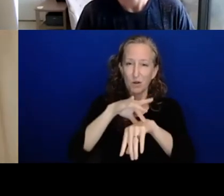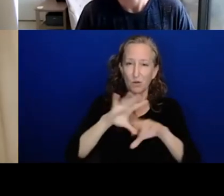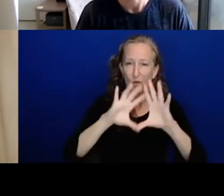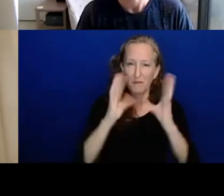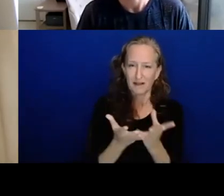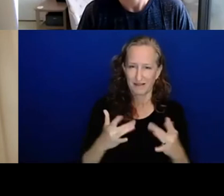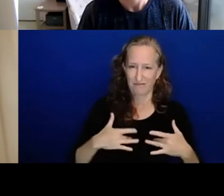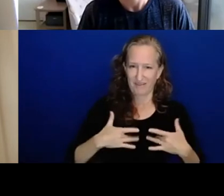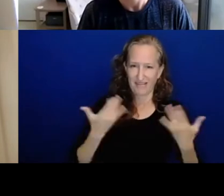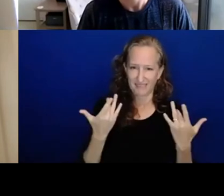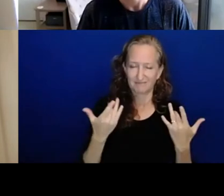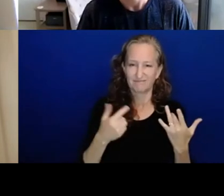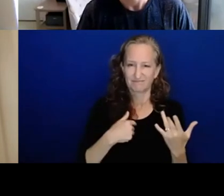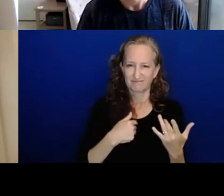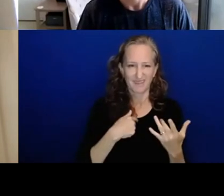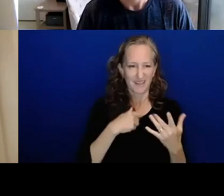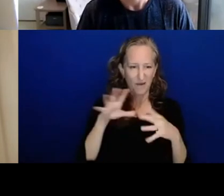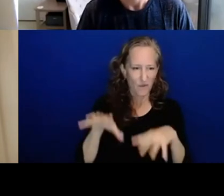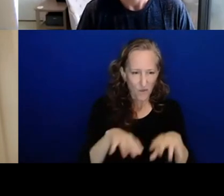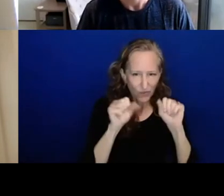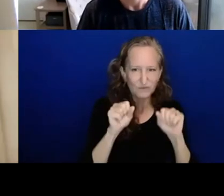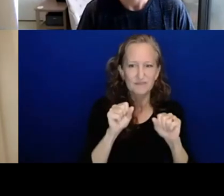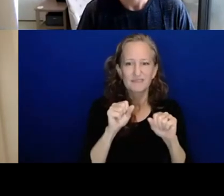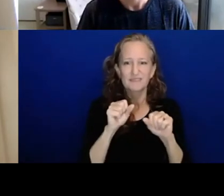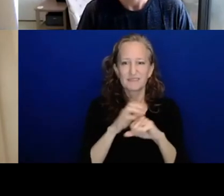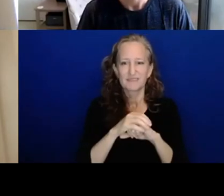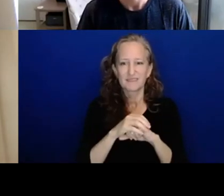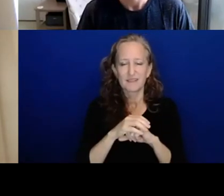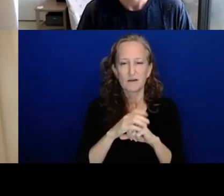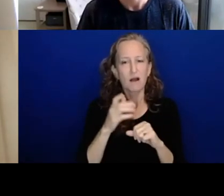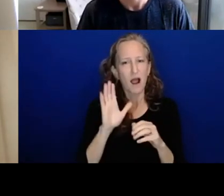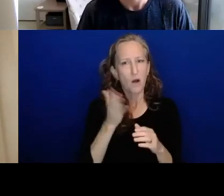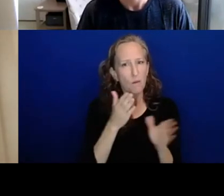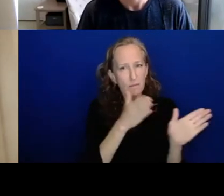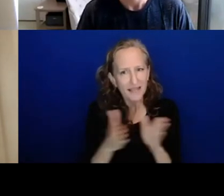of other colleagues where this is something that, you know, we do in person once a year.